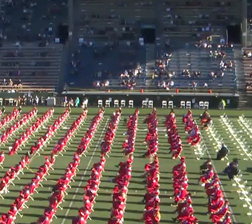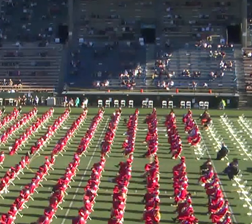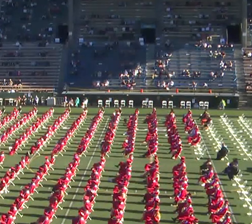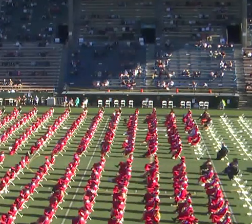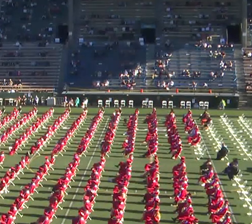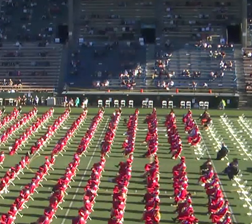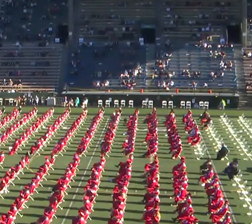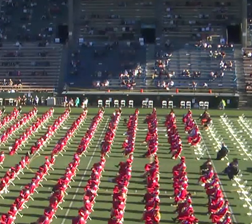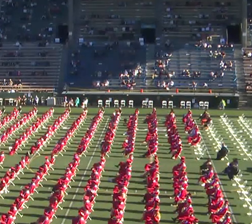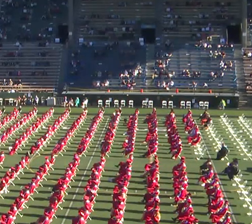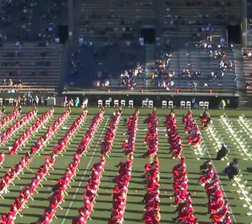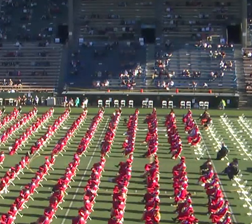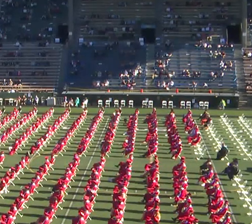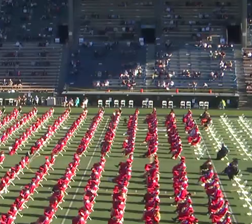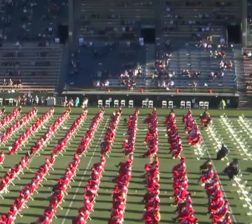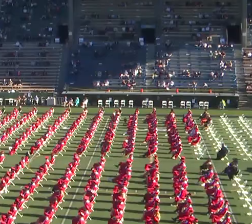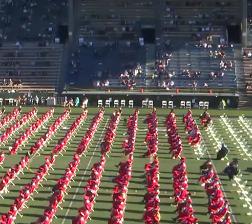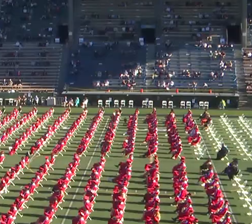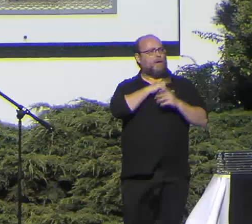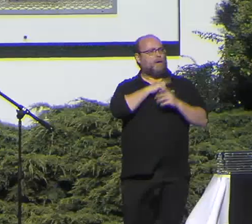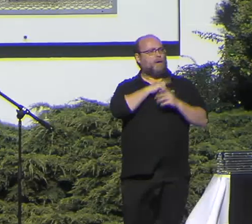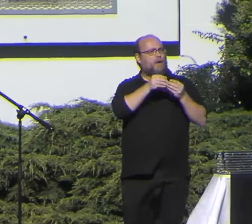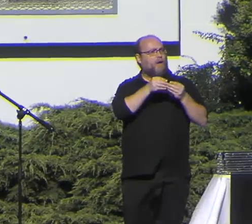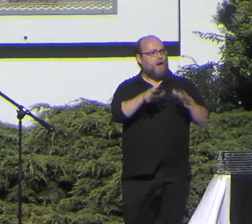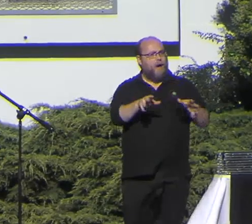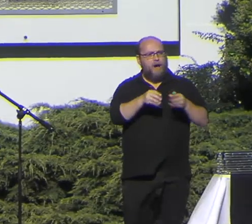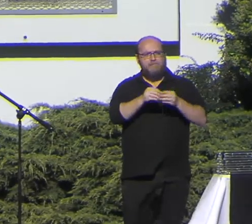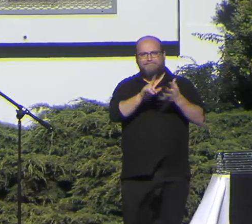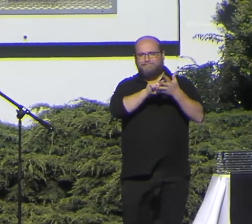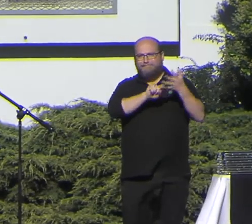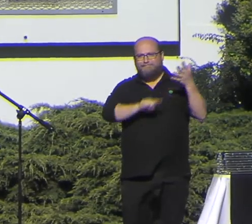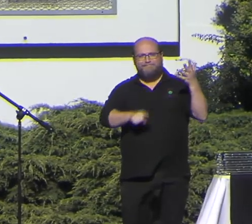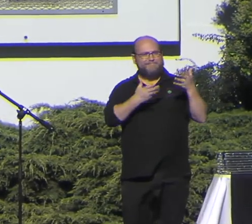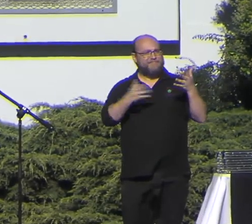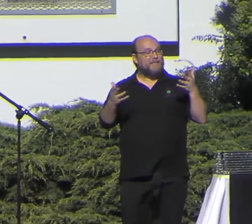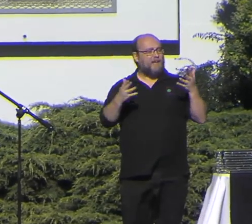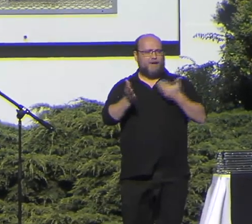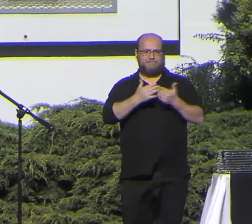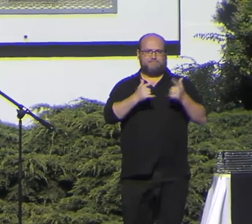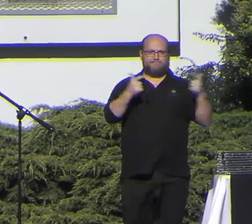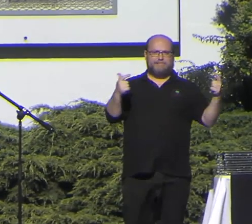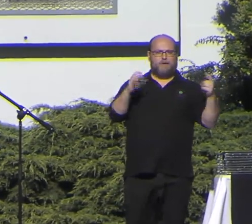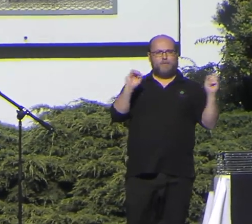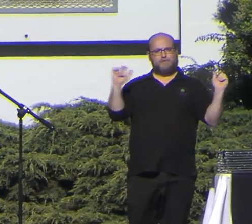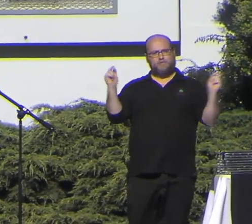been faced with so much loss. And whether big or small it has impacted us in profound ways.